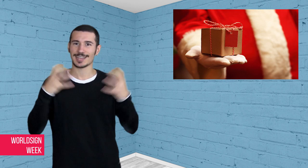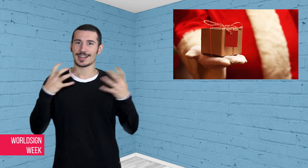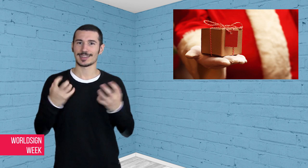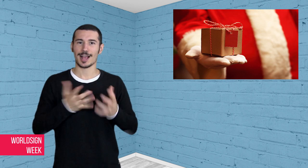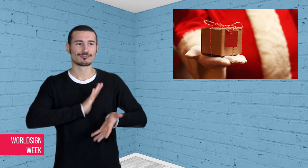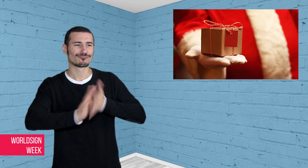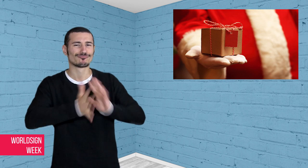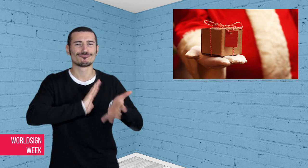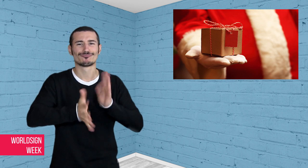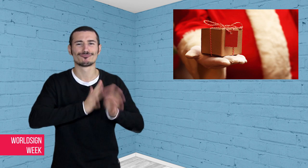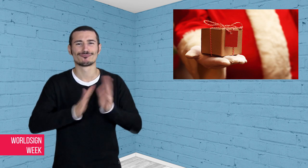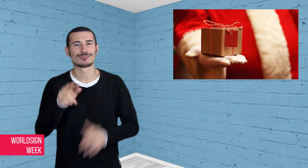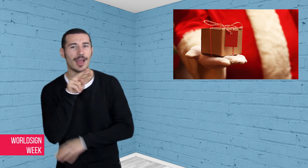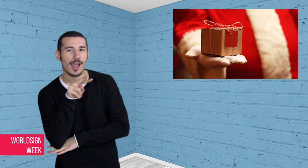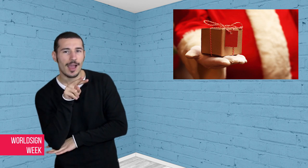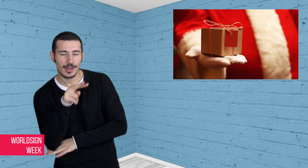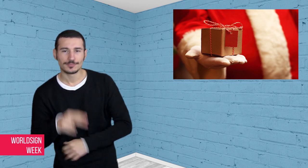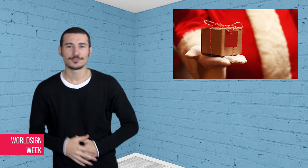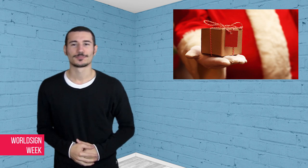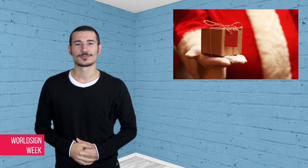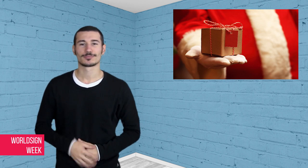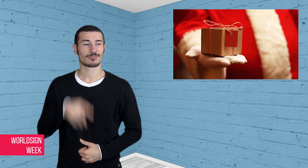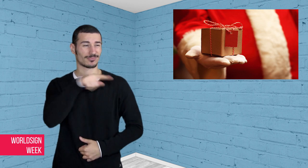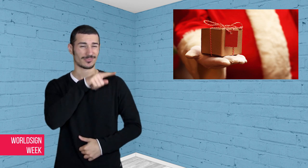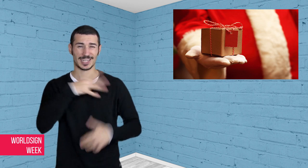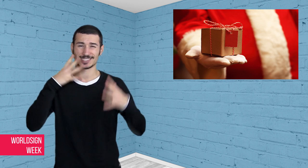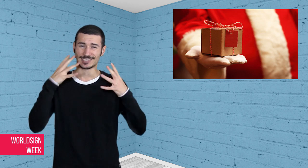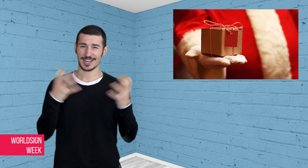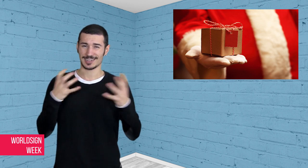and his reindeer taught her about Holiday spirit.